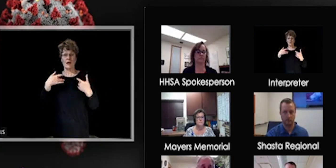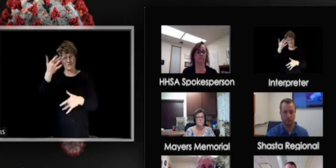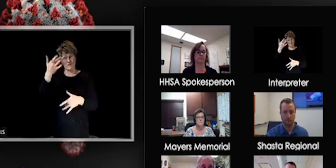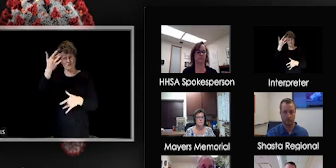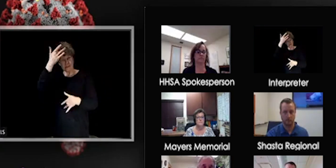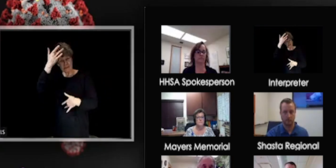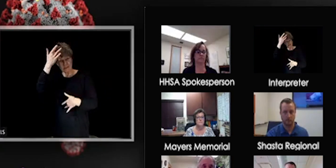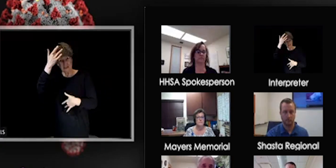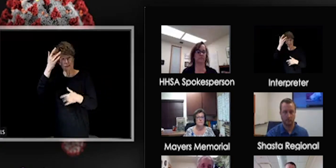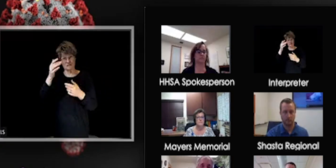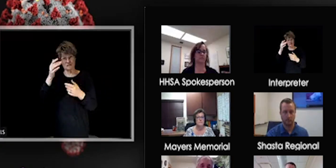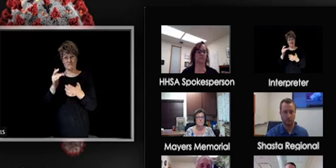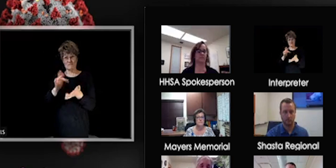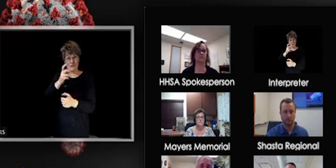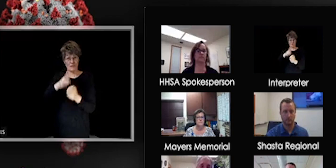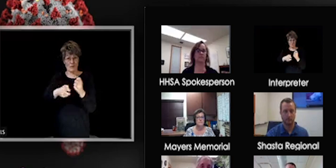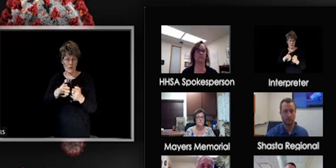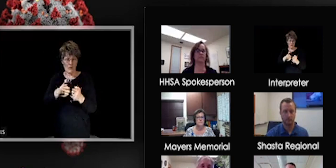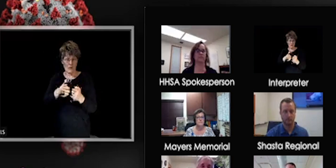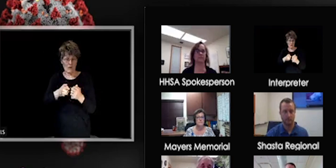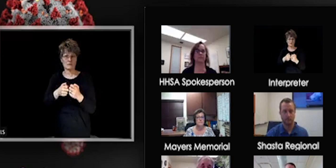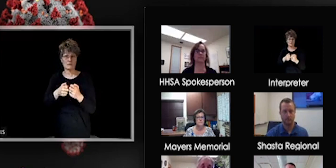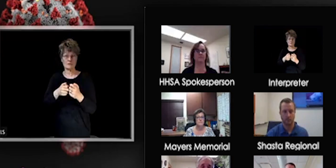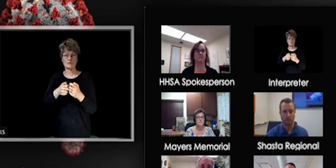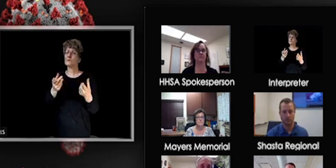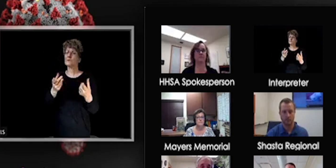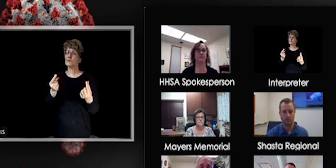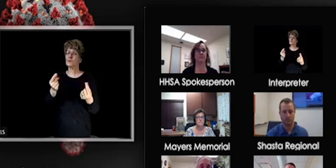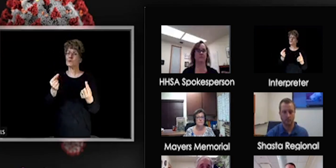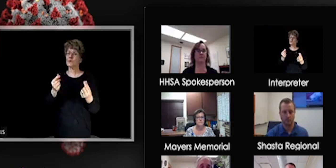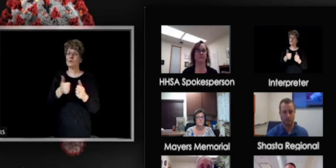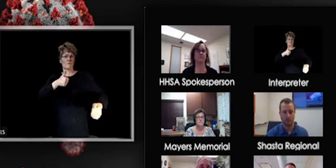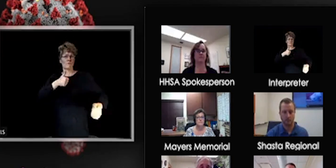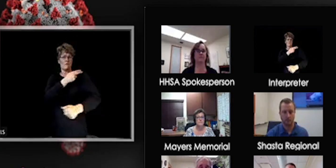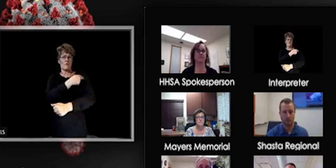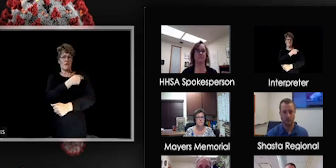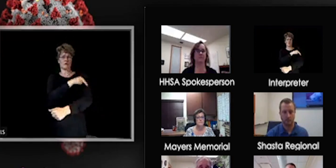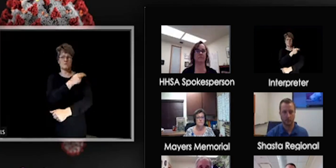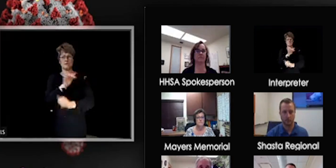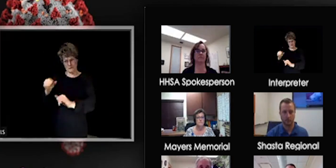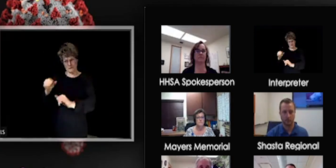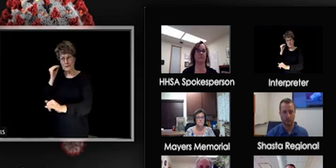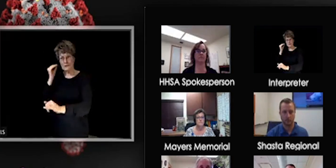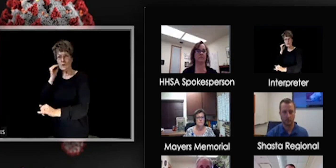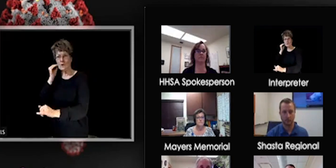the messages we were sending about trying to keep them available for COVID-19 and perhaps